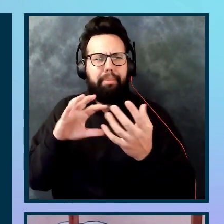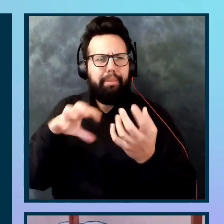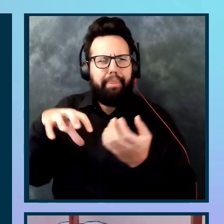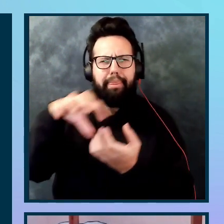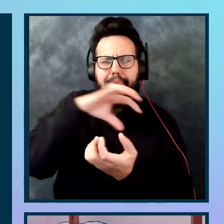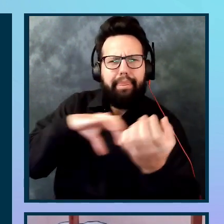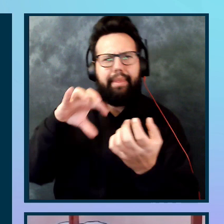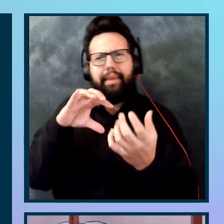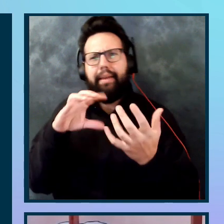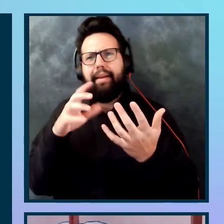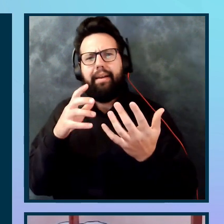inherently testable,